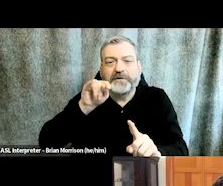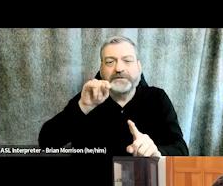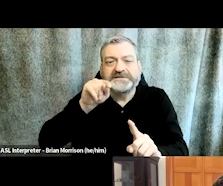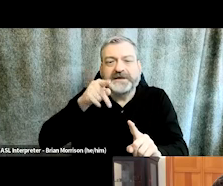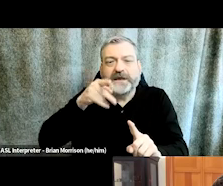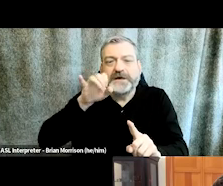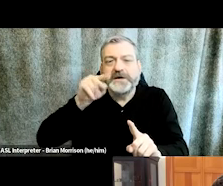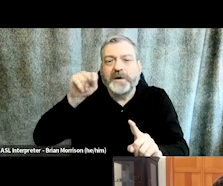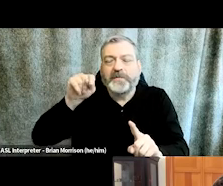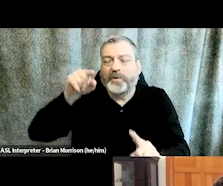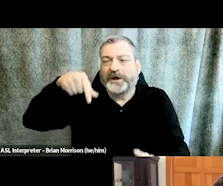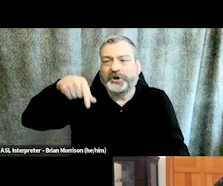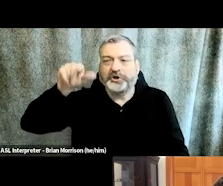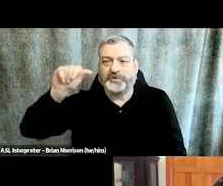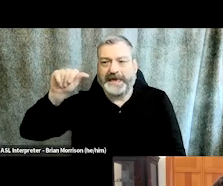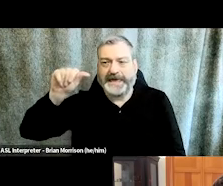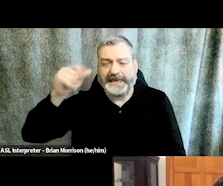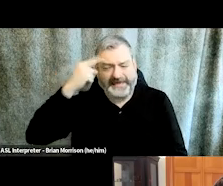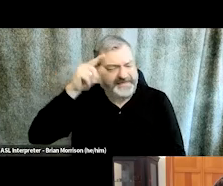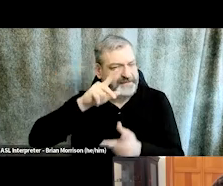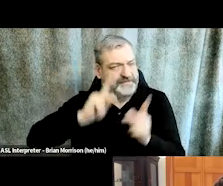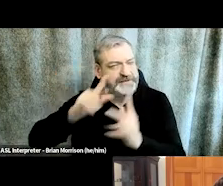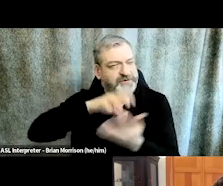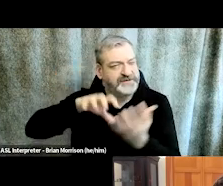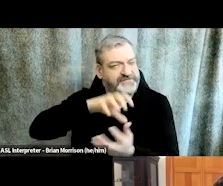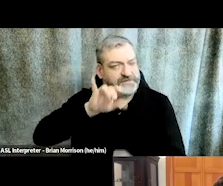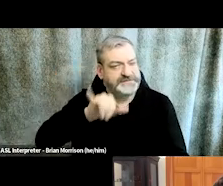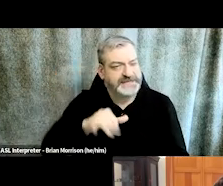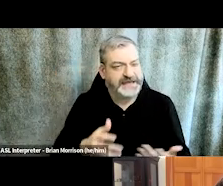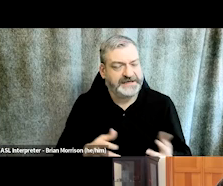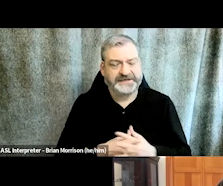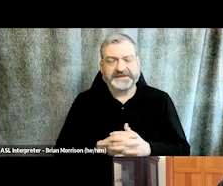at which people get confused as they're building out this practice. They think, well, wait,